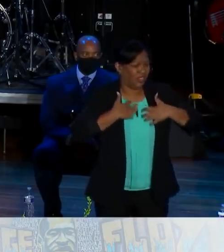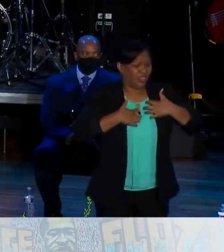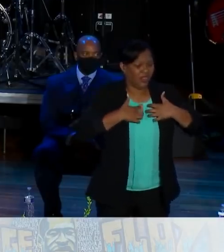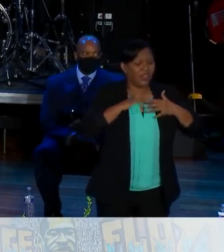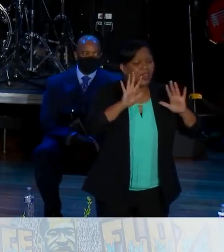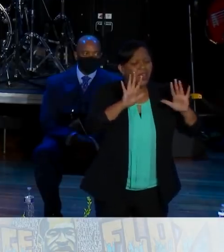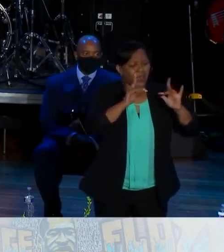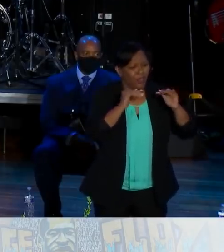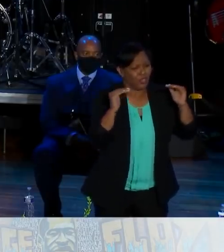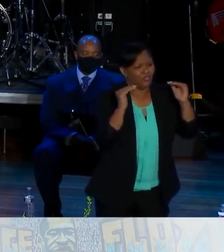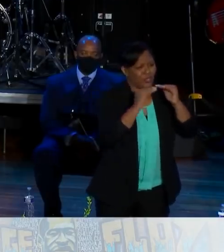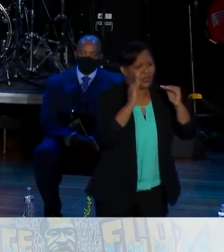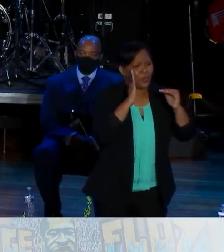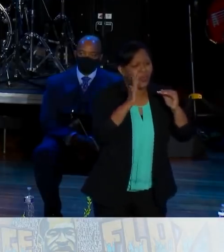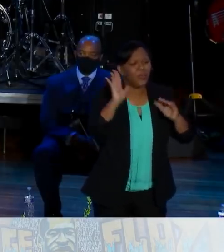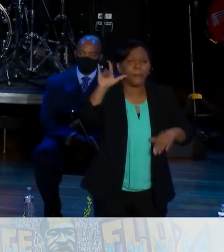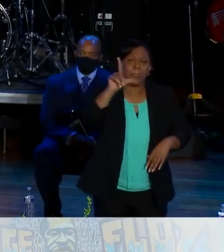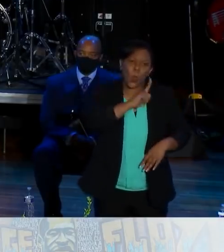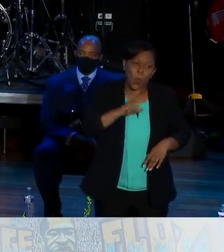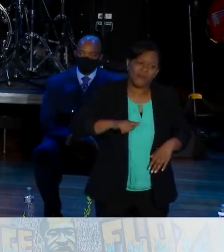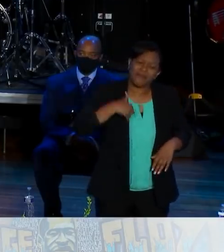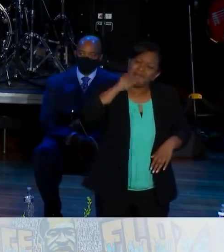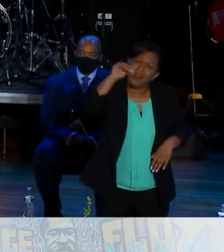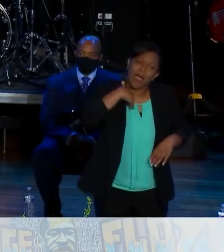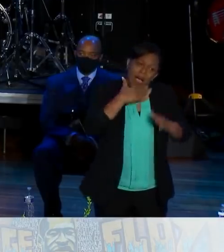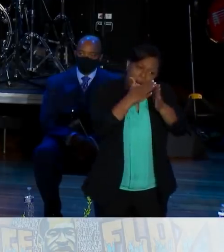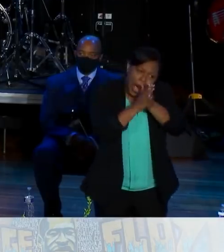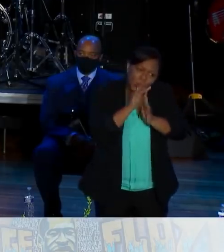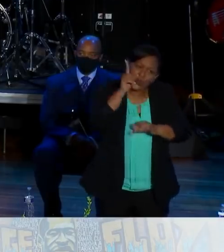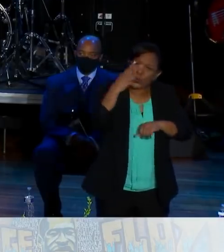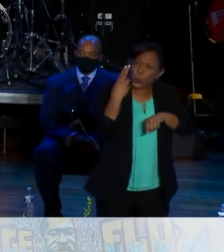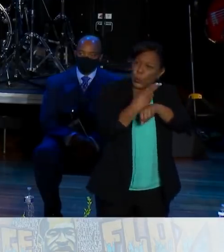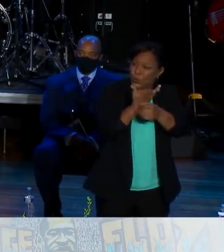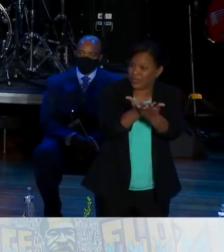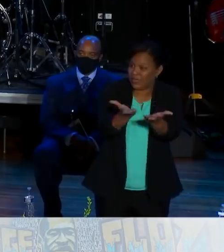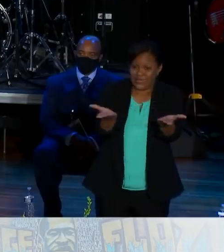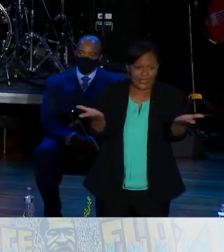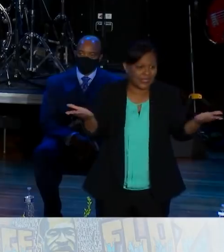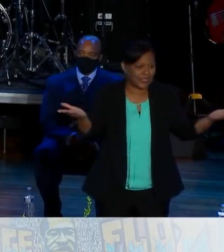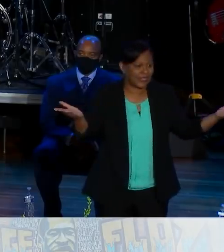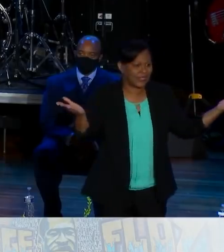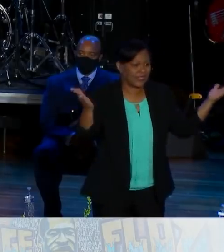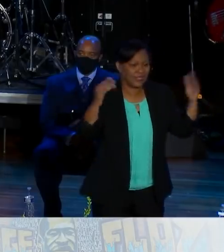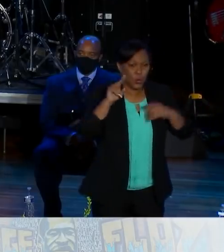YES, SPEAK UP FOR THE POOR AND THE HELPLESS. AND SEE THAT THEY GET JUSTICE. WE'RE ASKING TODAY TO TAKE THIS